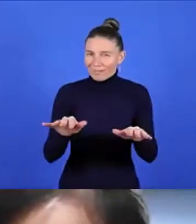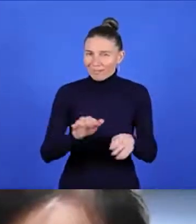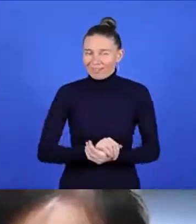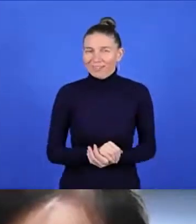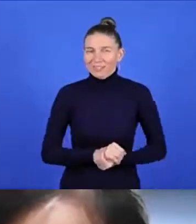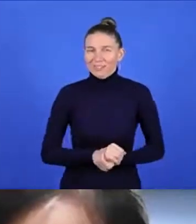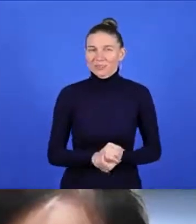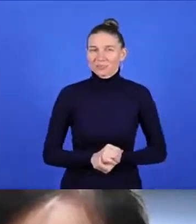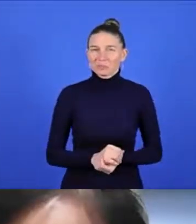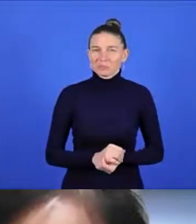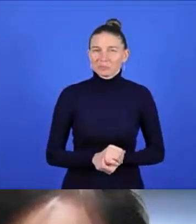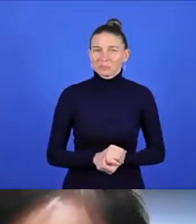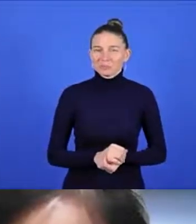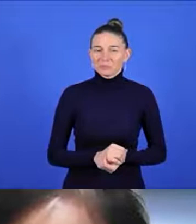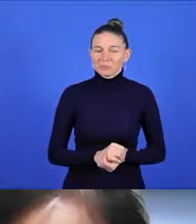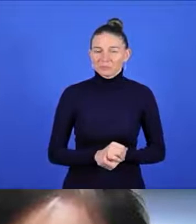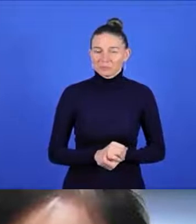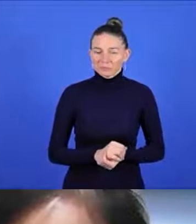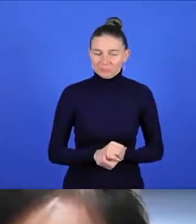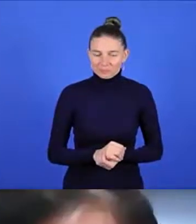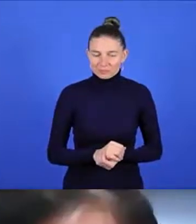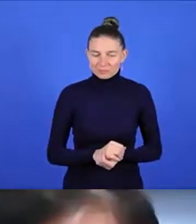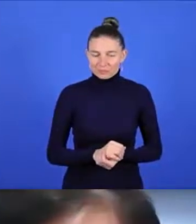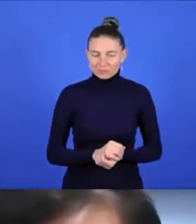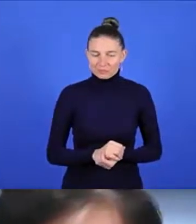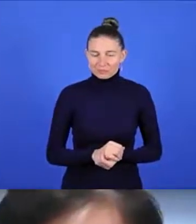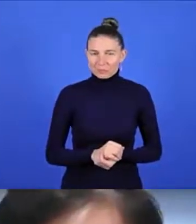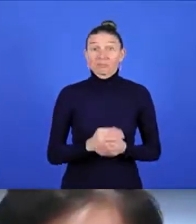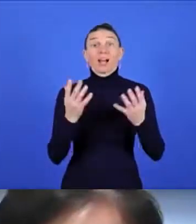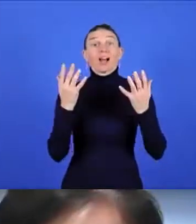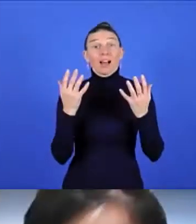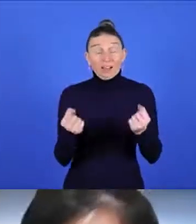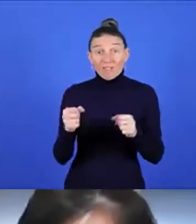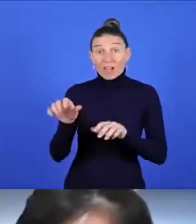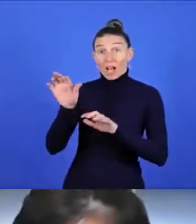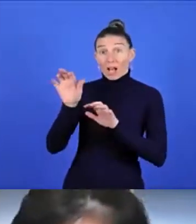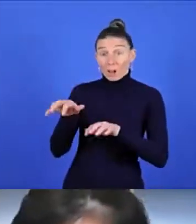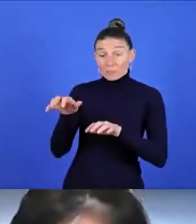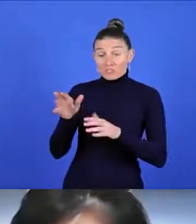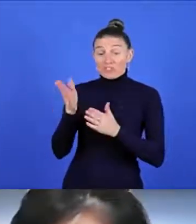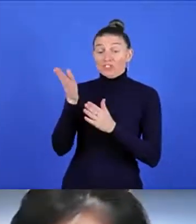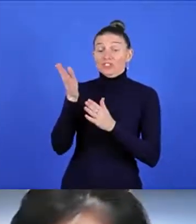us to organize this webinar